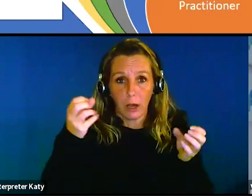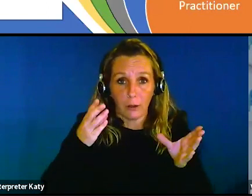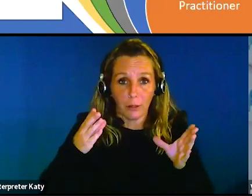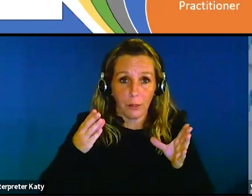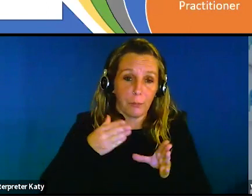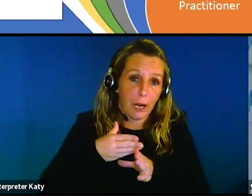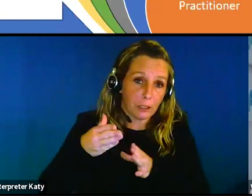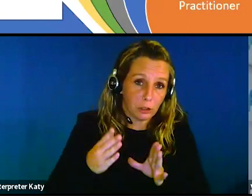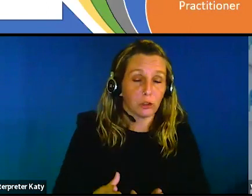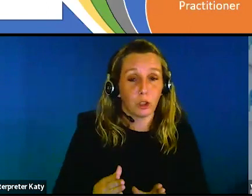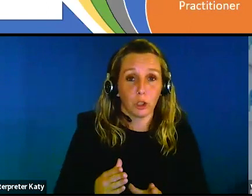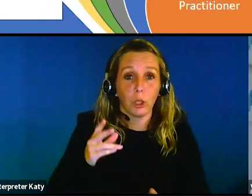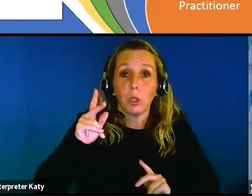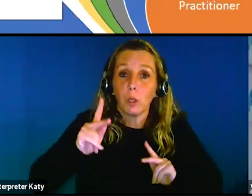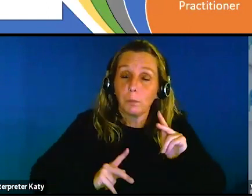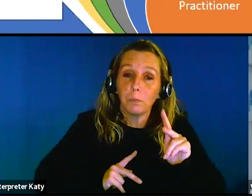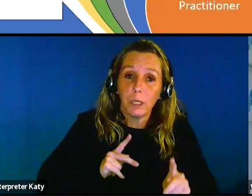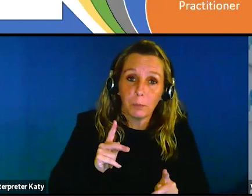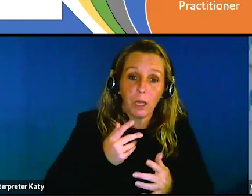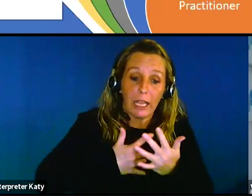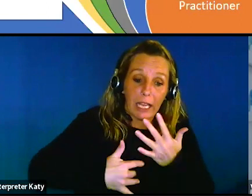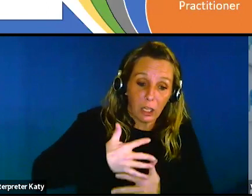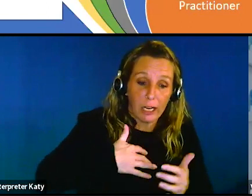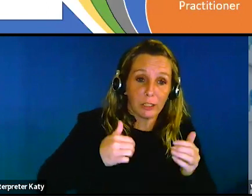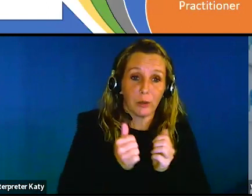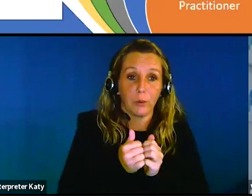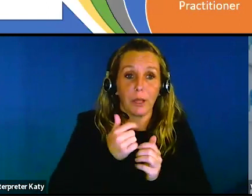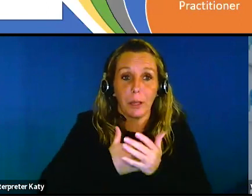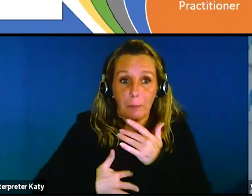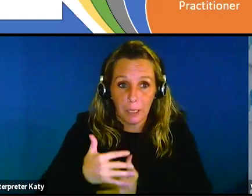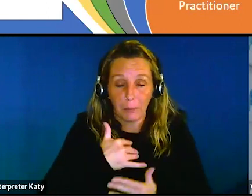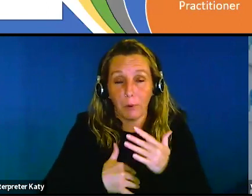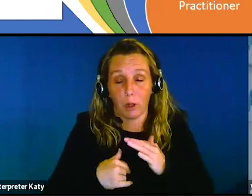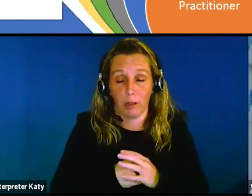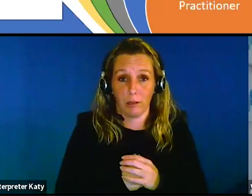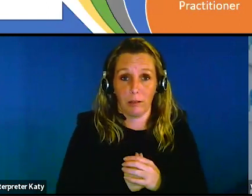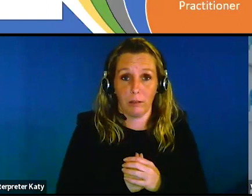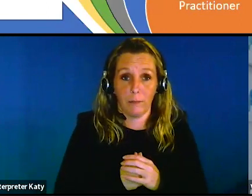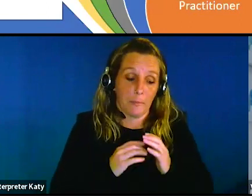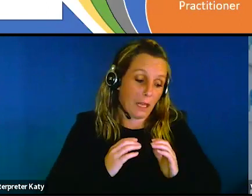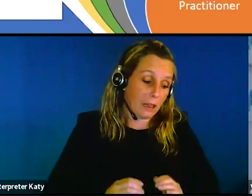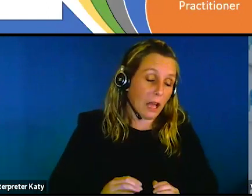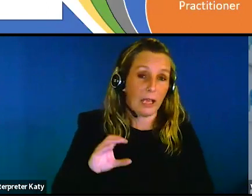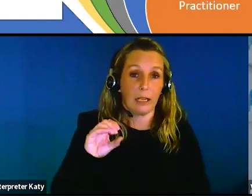People are interacting with people. Our client, consumer person in distress